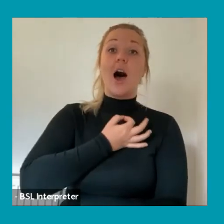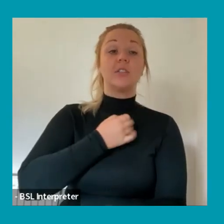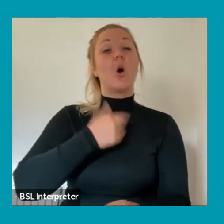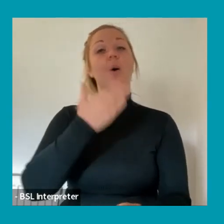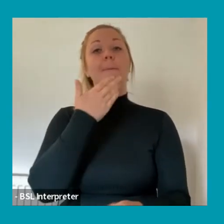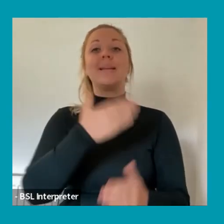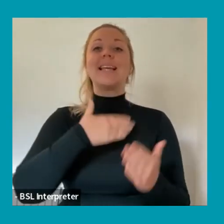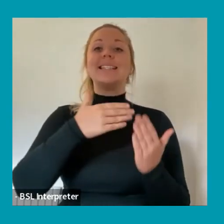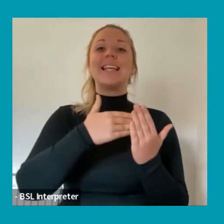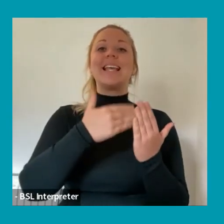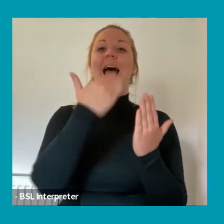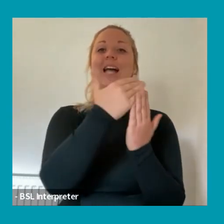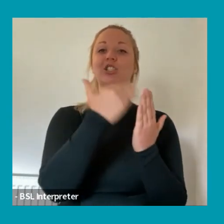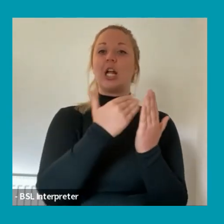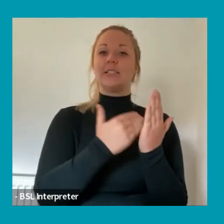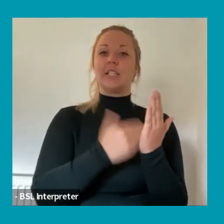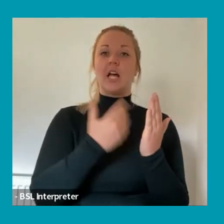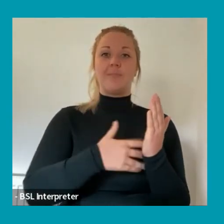So clearly, that person was facing barriers.